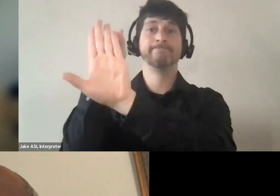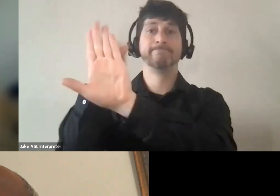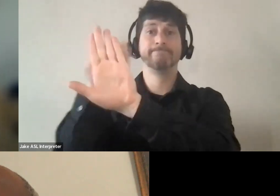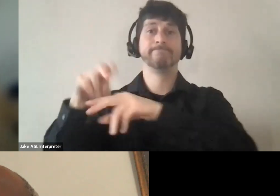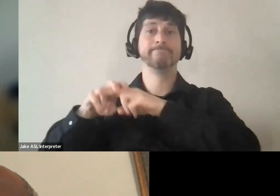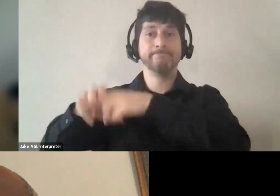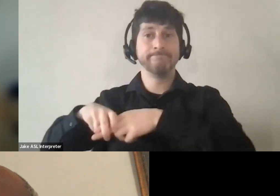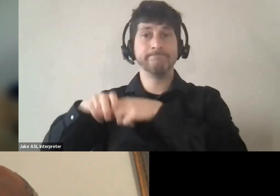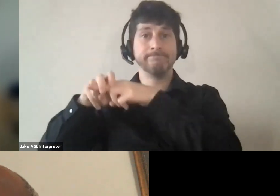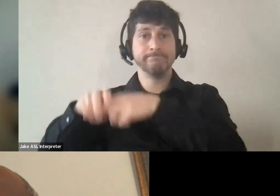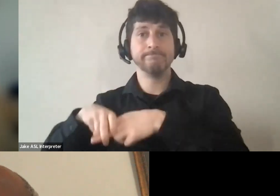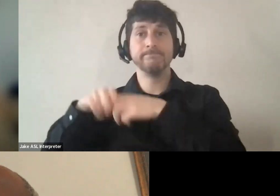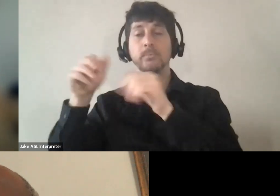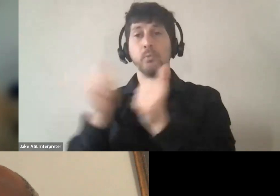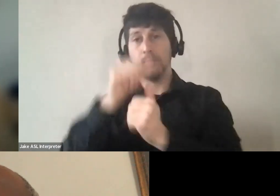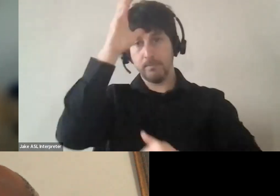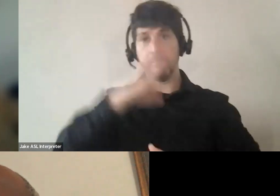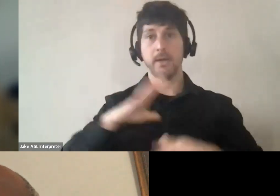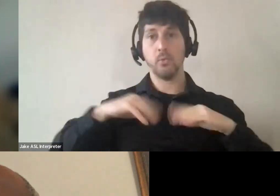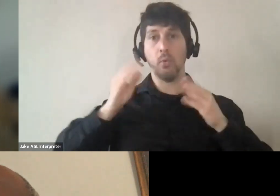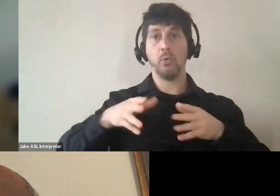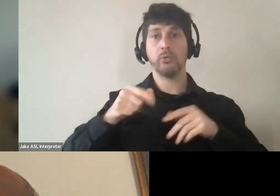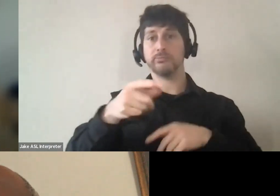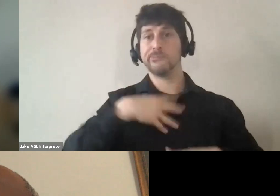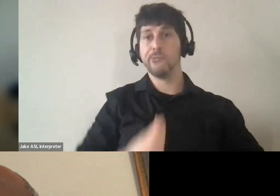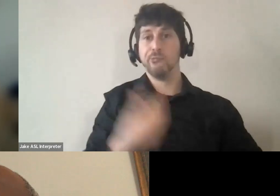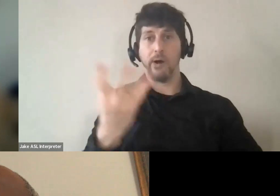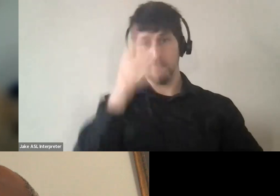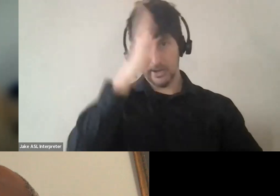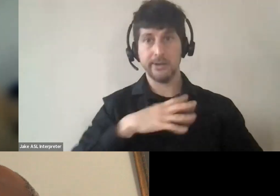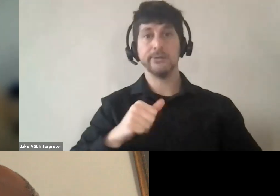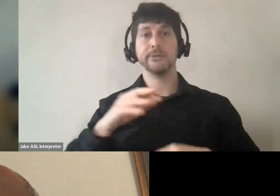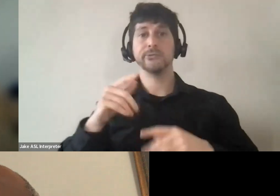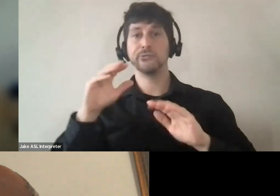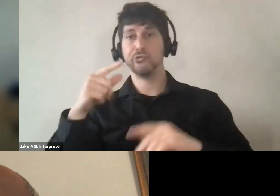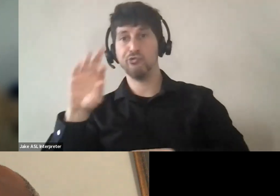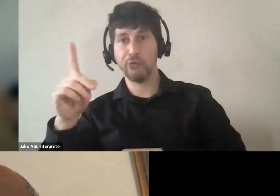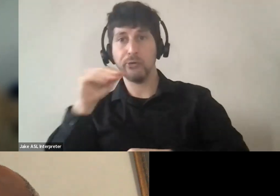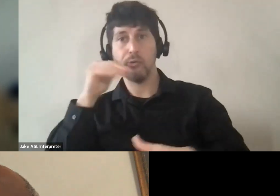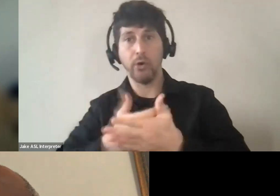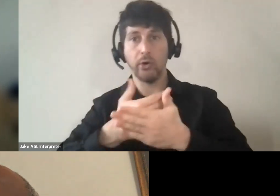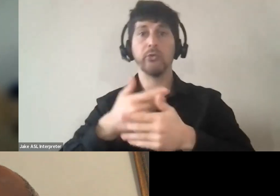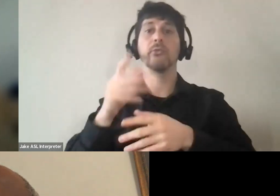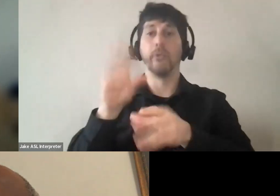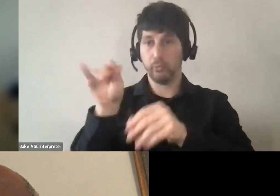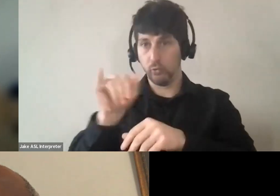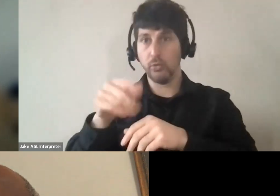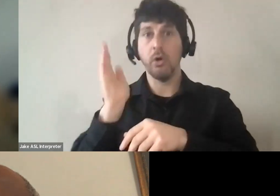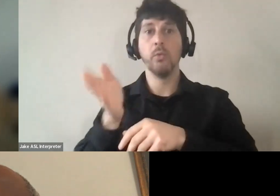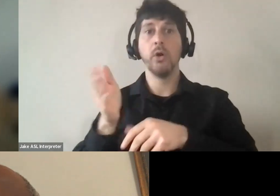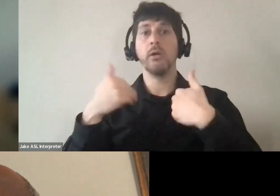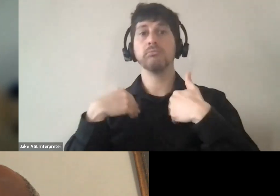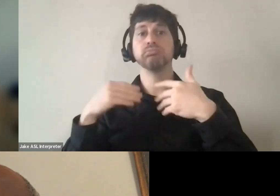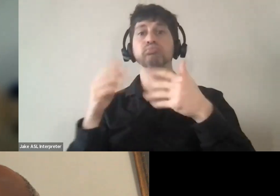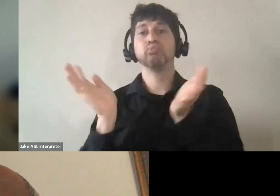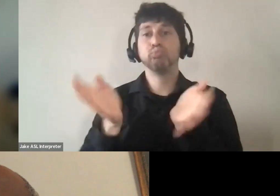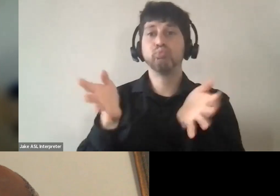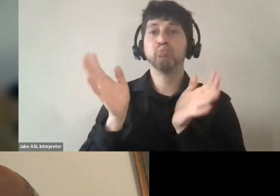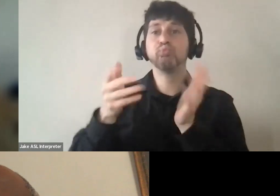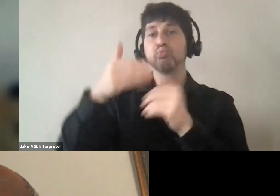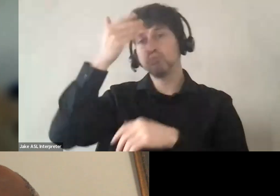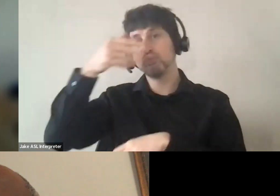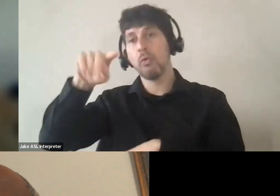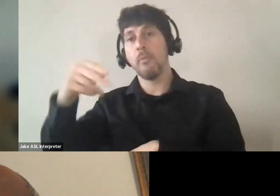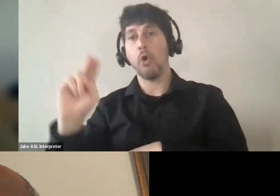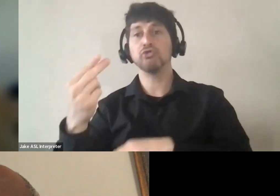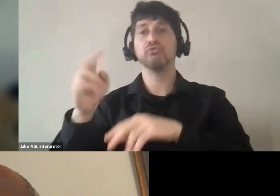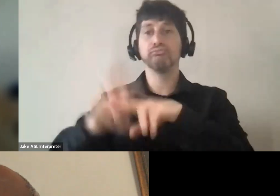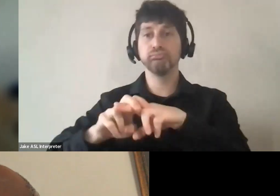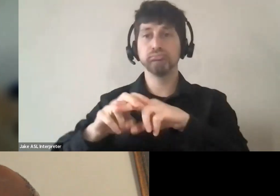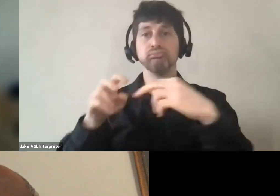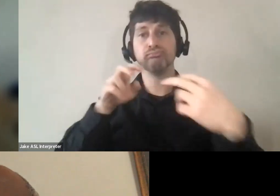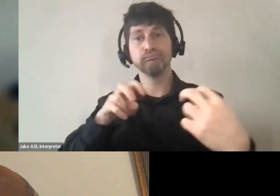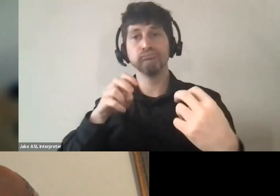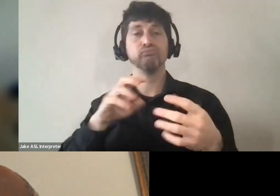And he's coming to the screen door to knock on it.